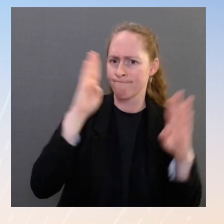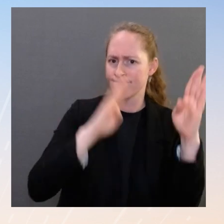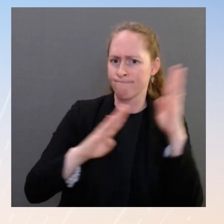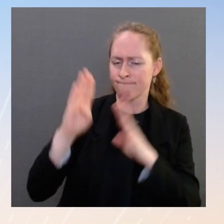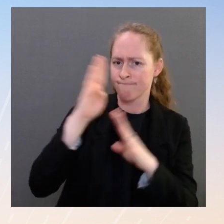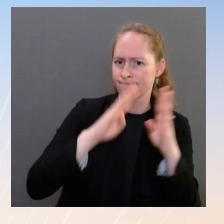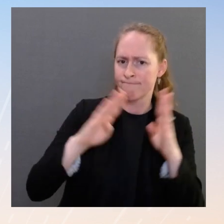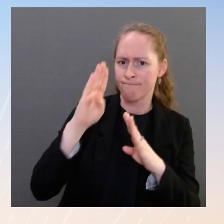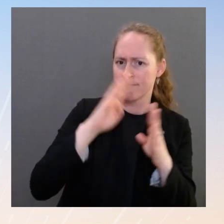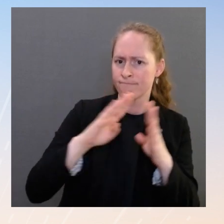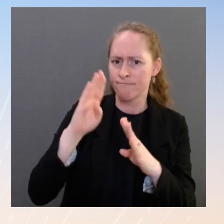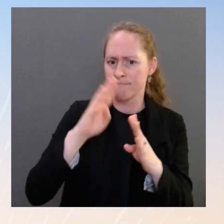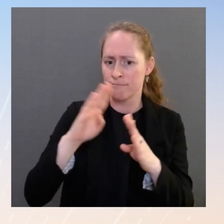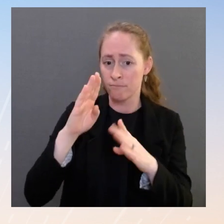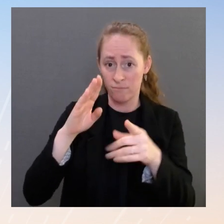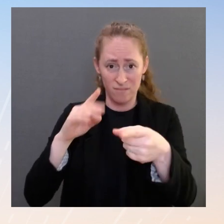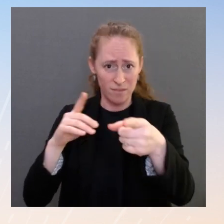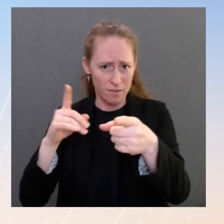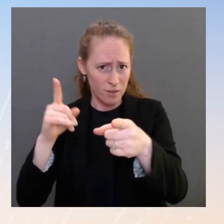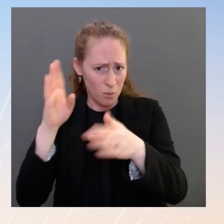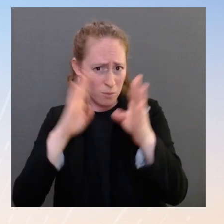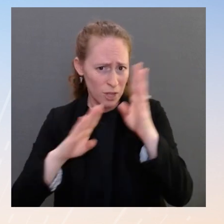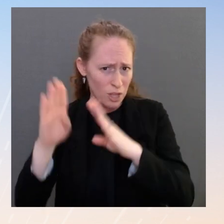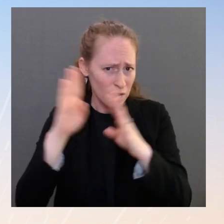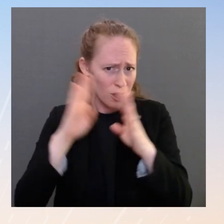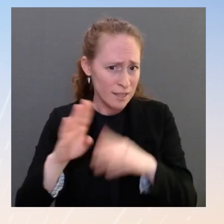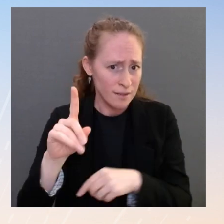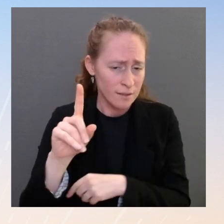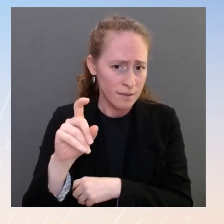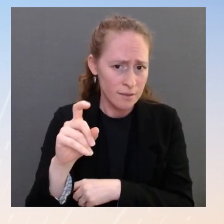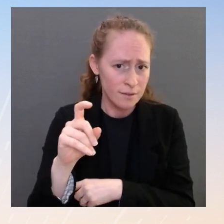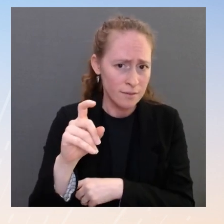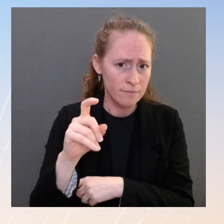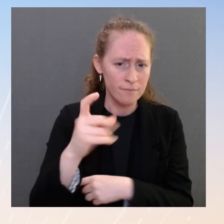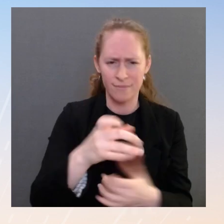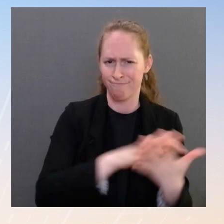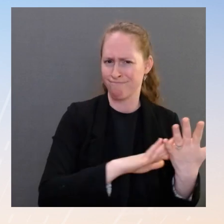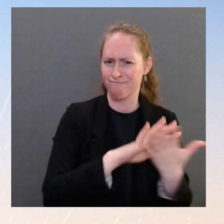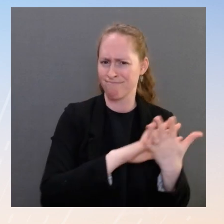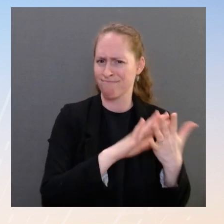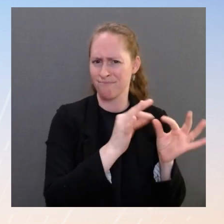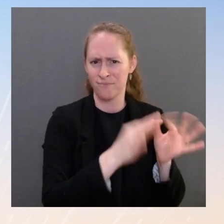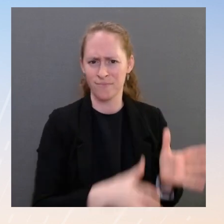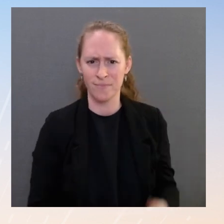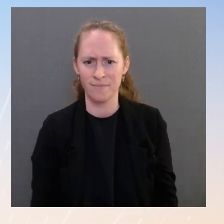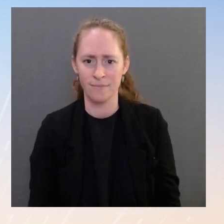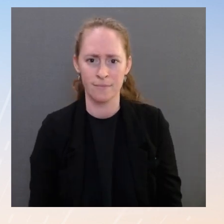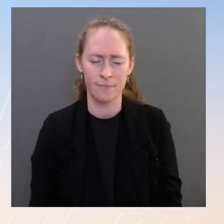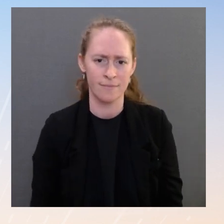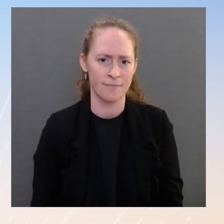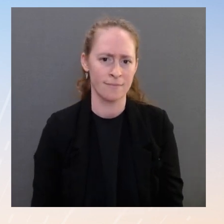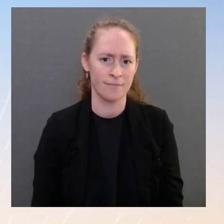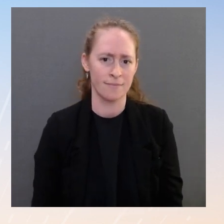And what do you make of Pelosi seeming to be kind of shaky on just how close she is with the White House on this decision?